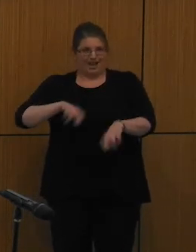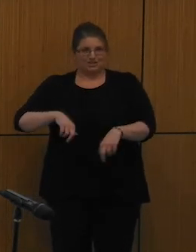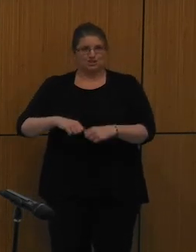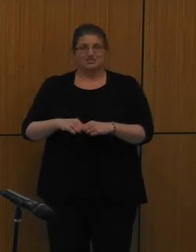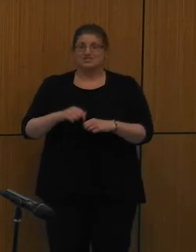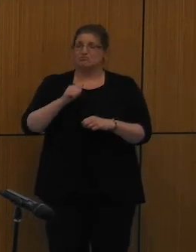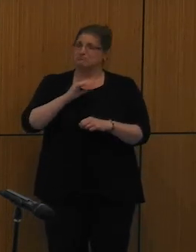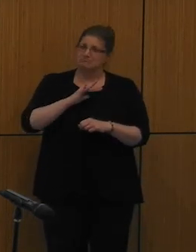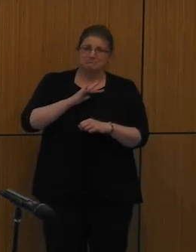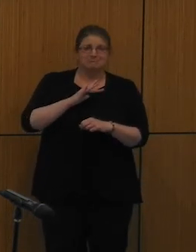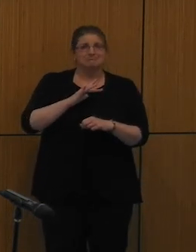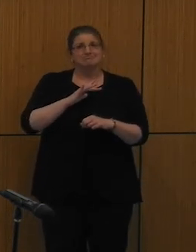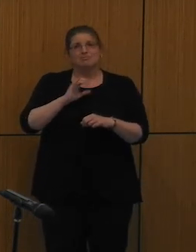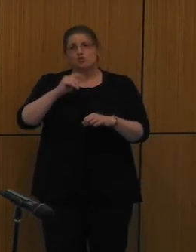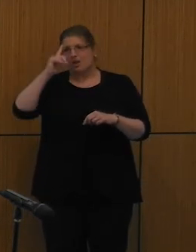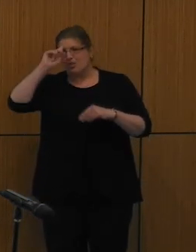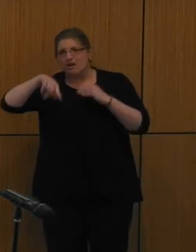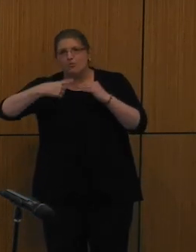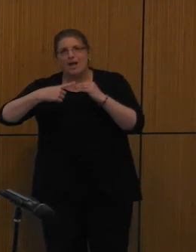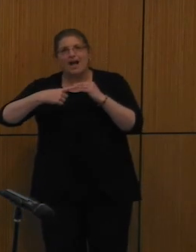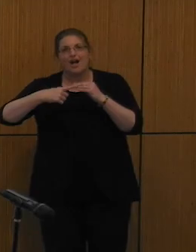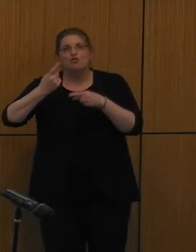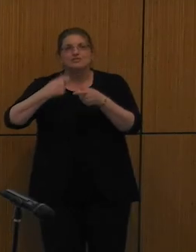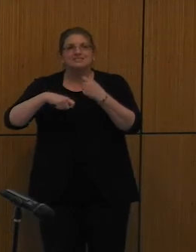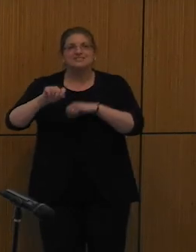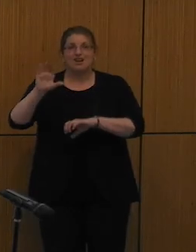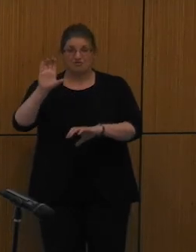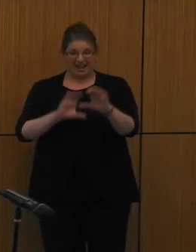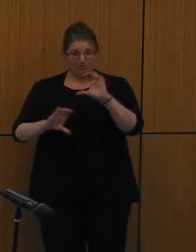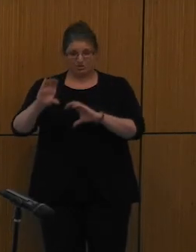You can actually think about instead of chemistry just being one uni